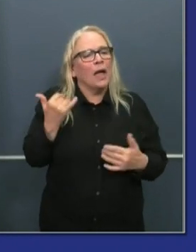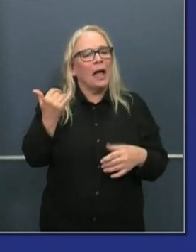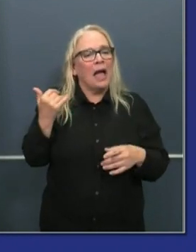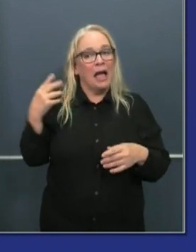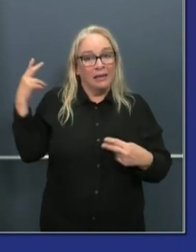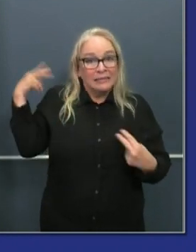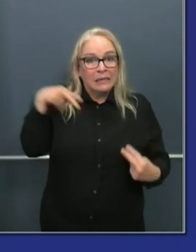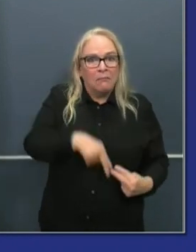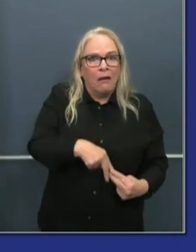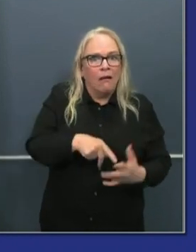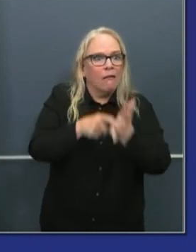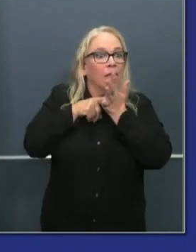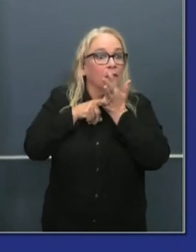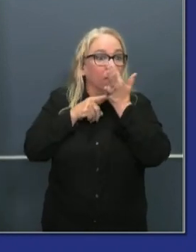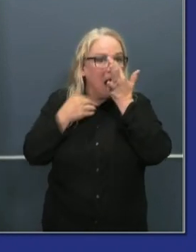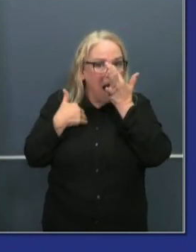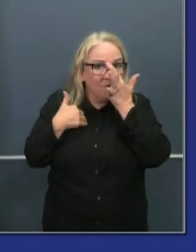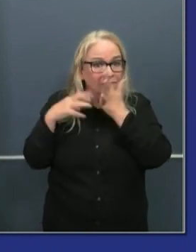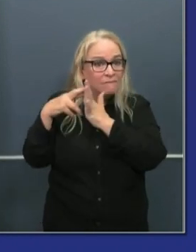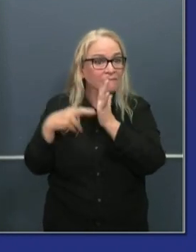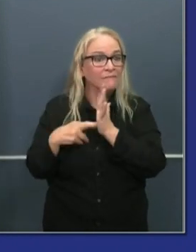YOU MORE THAT OUR ACTIONS HAVE